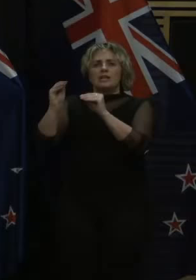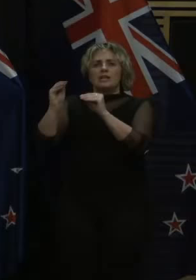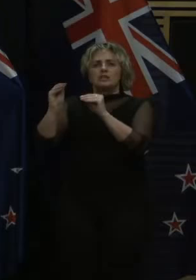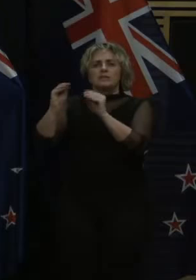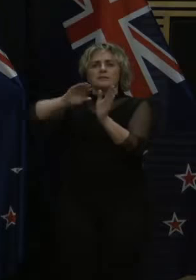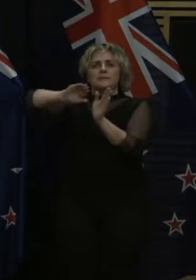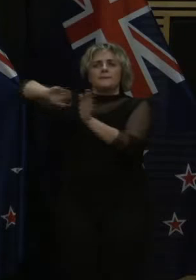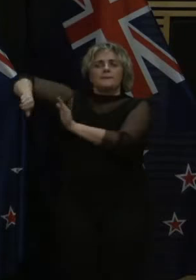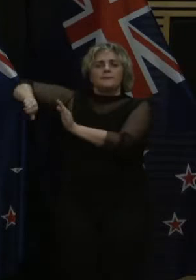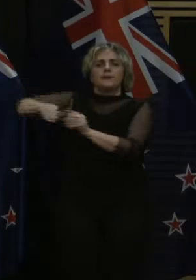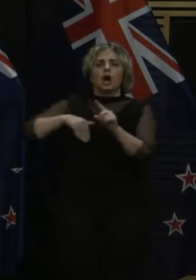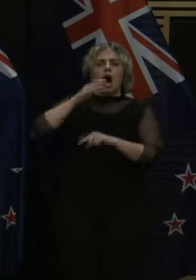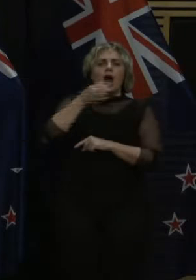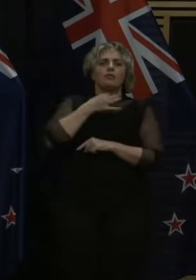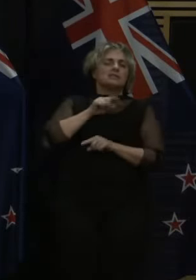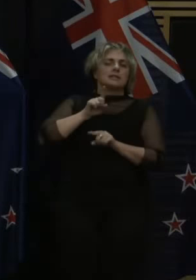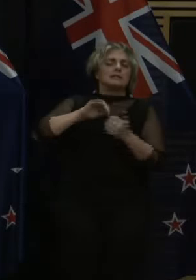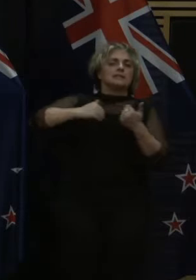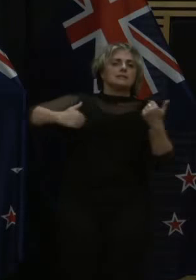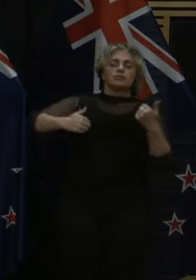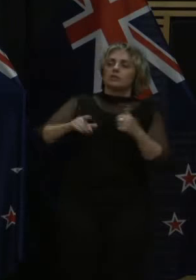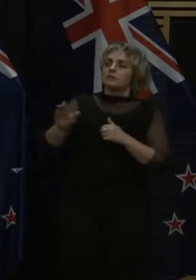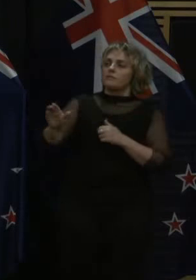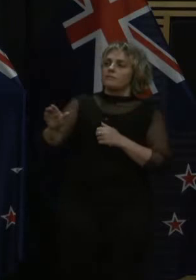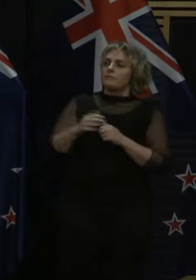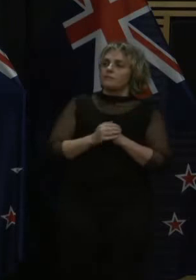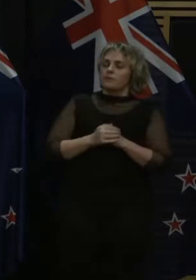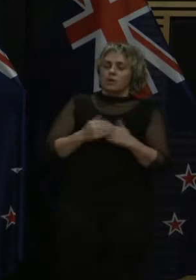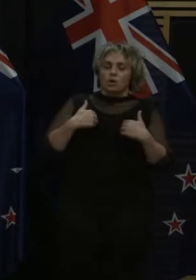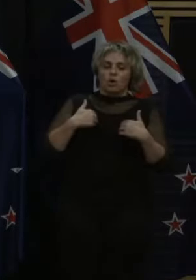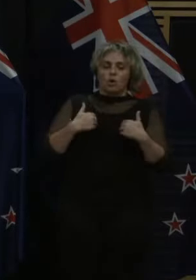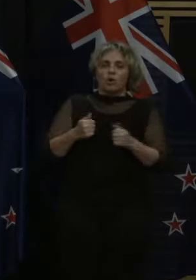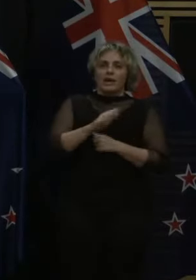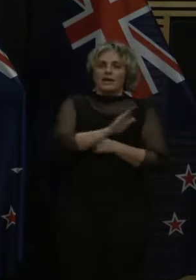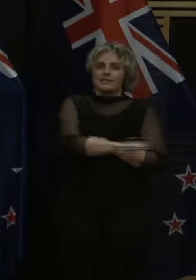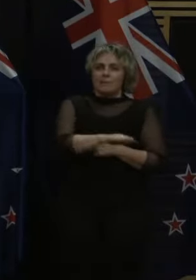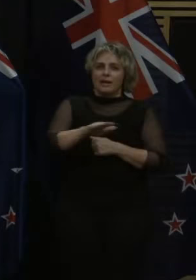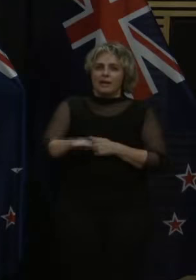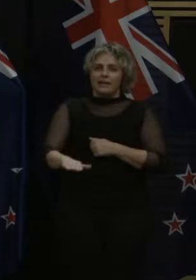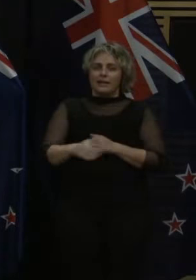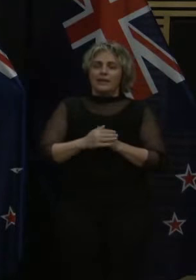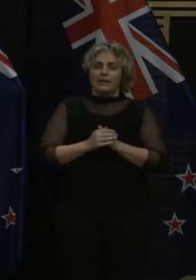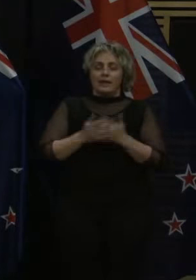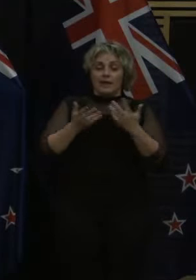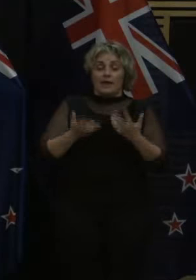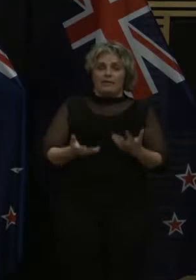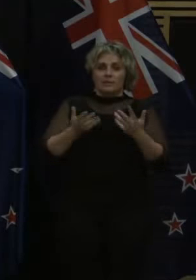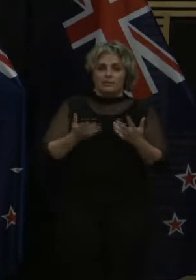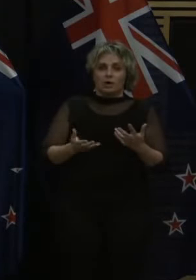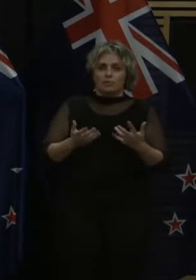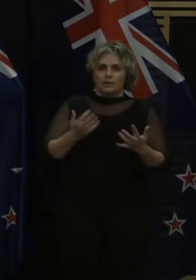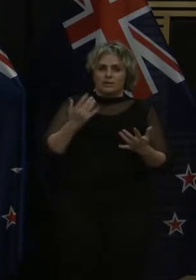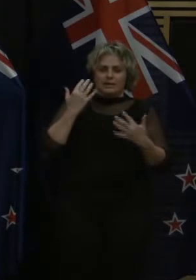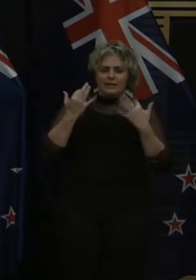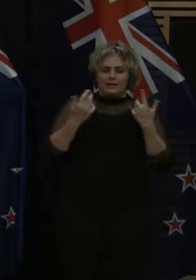So tertiary providers could require this?? I see access to education very separate to what